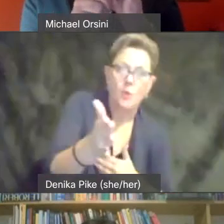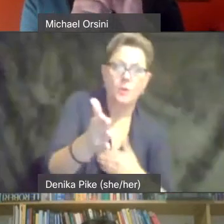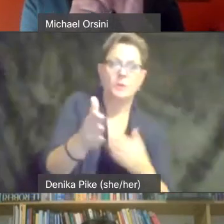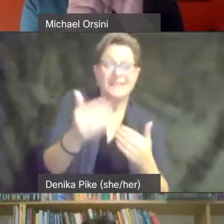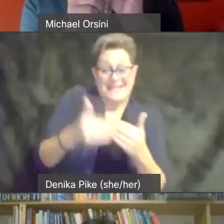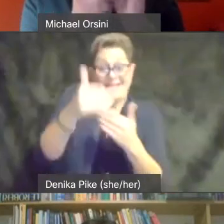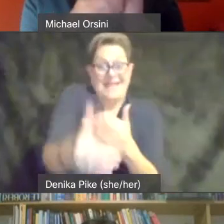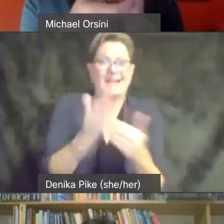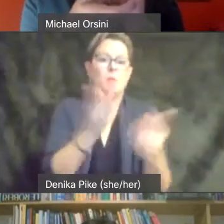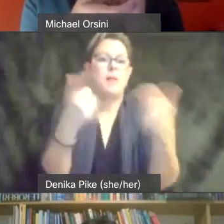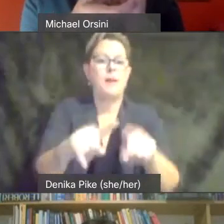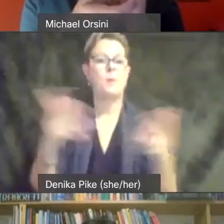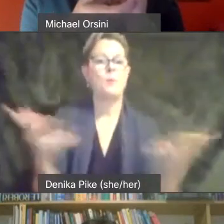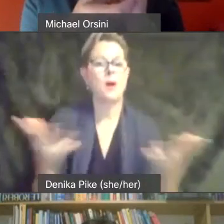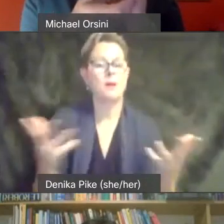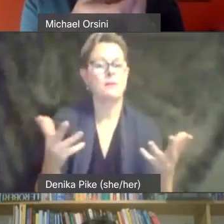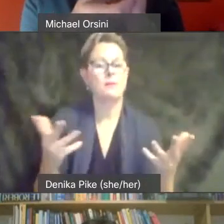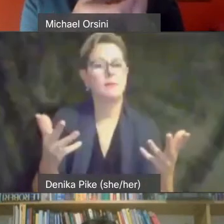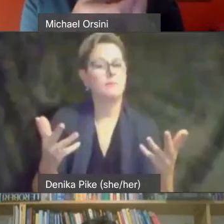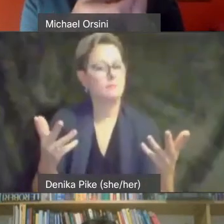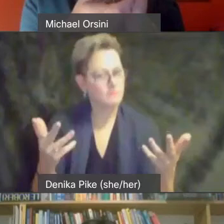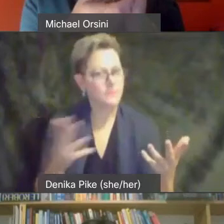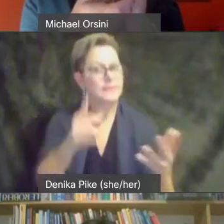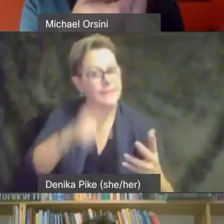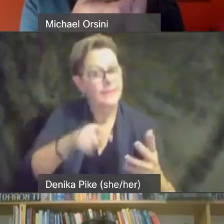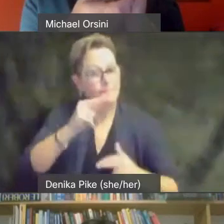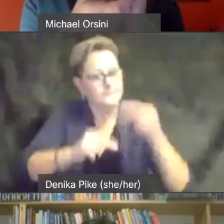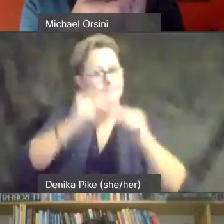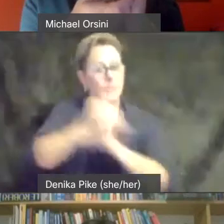We're not all in this together when we're going to be building the country that way and just quickly.